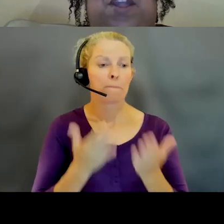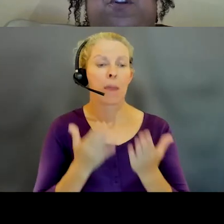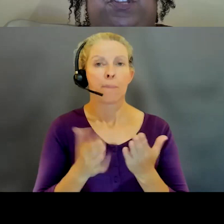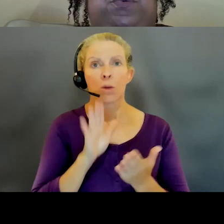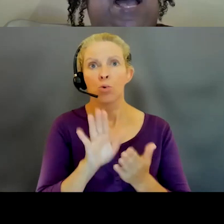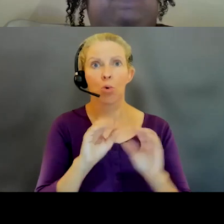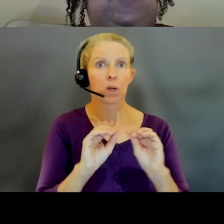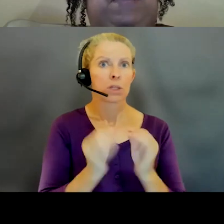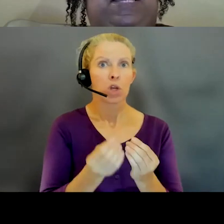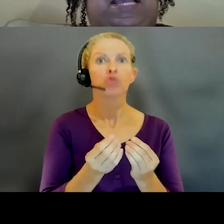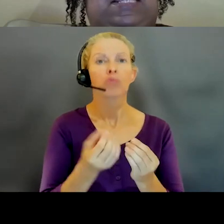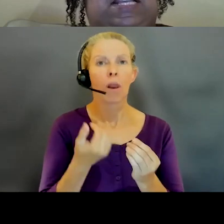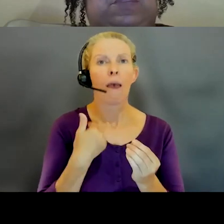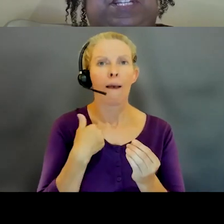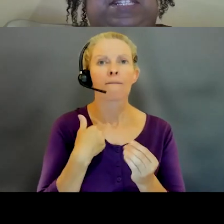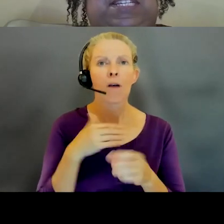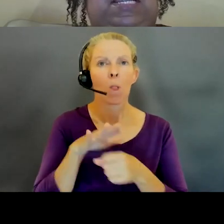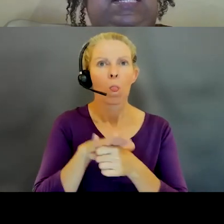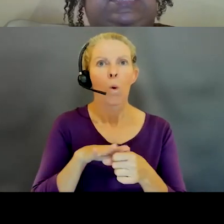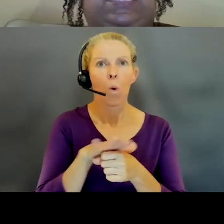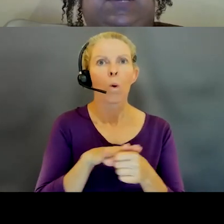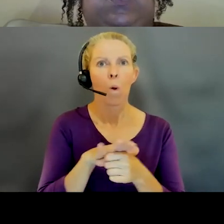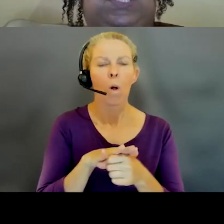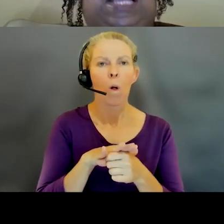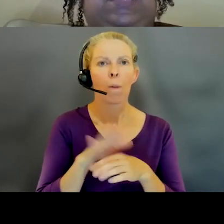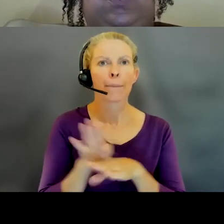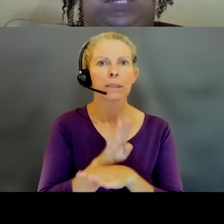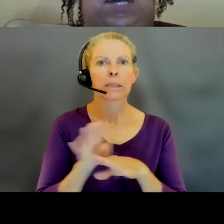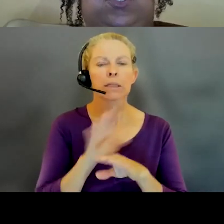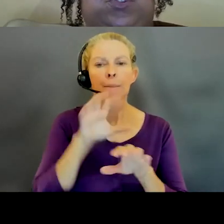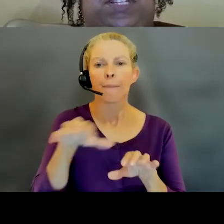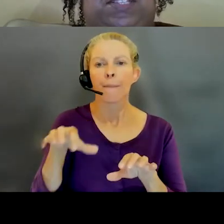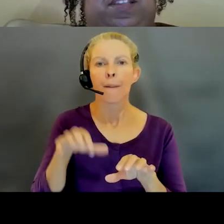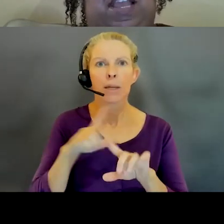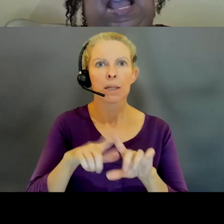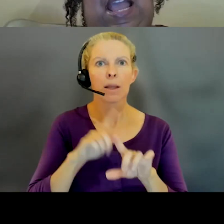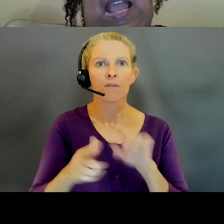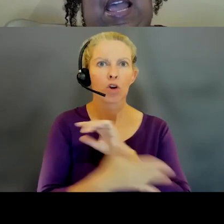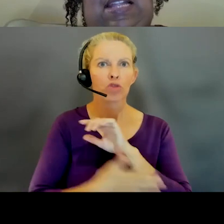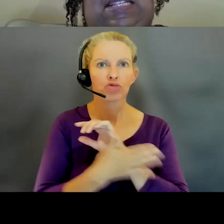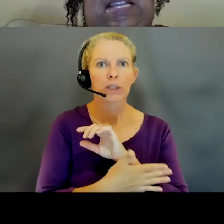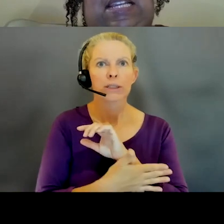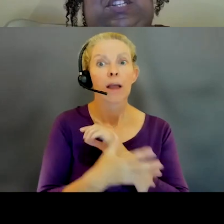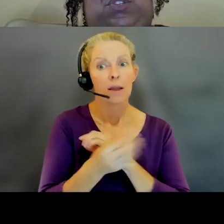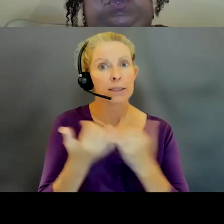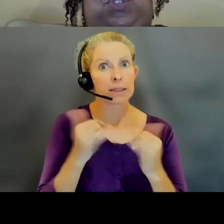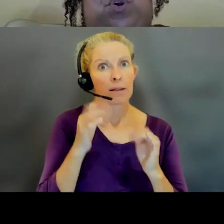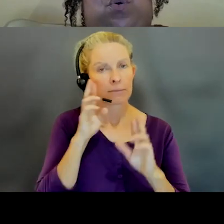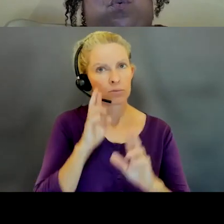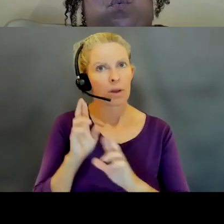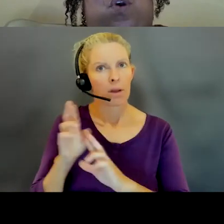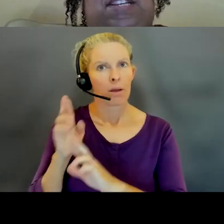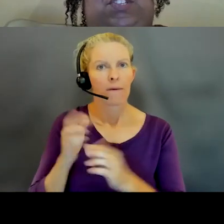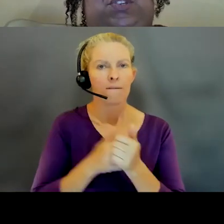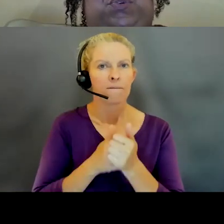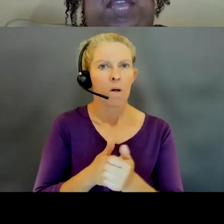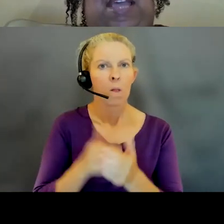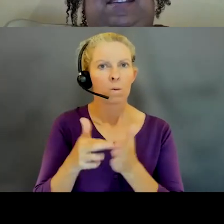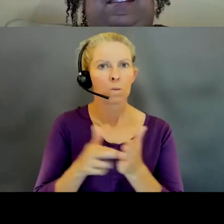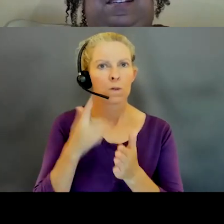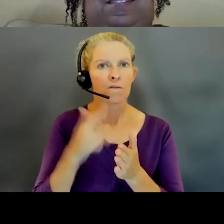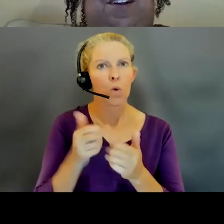where you have to meet accessibility standards in those countries? And you don't want to get